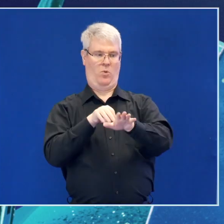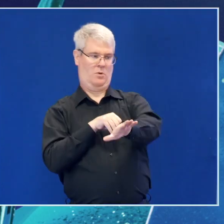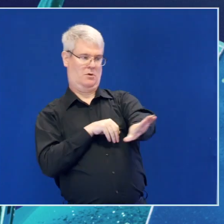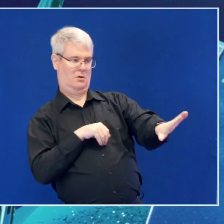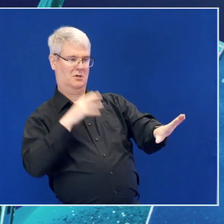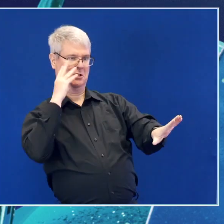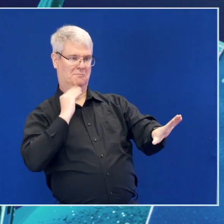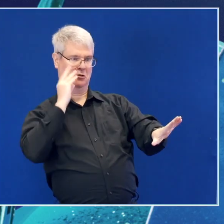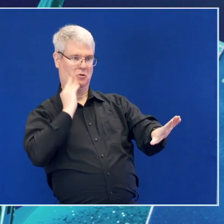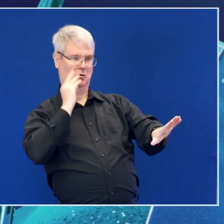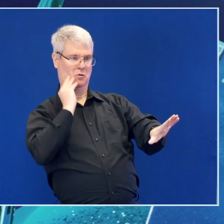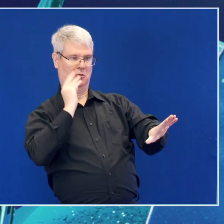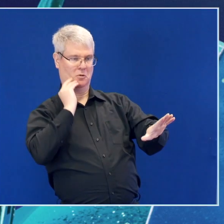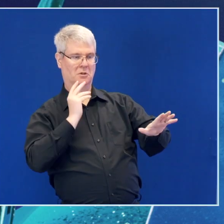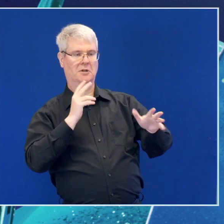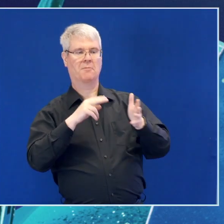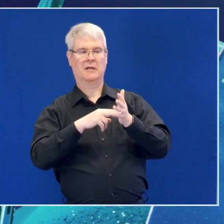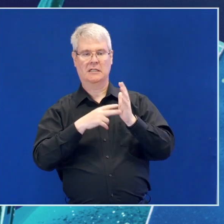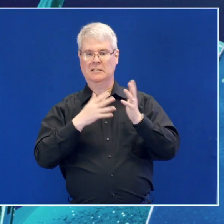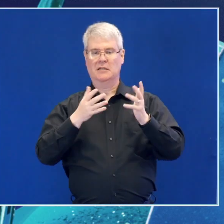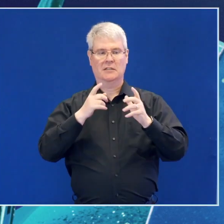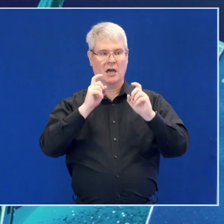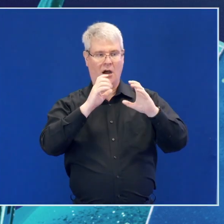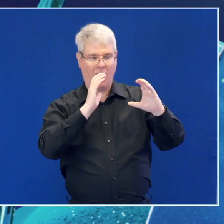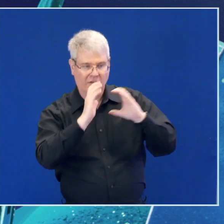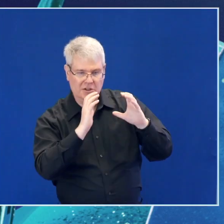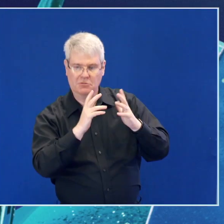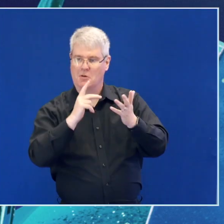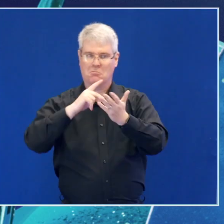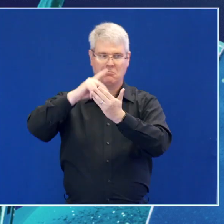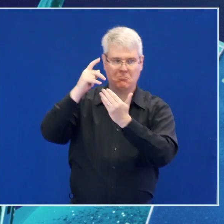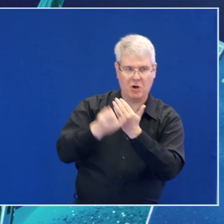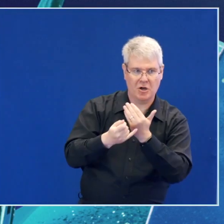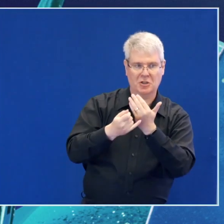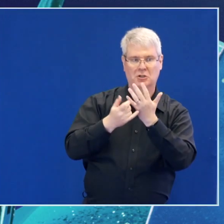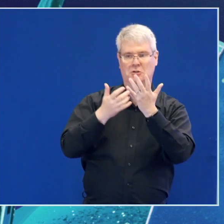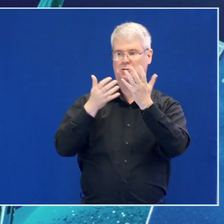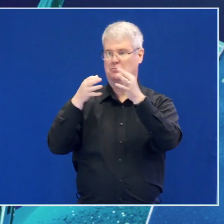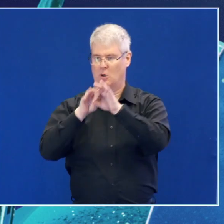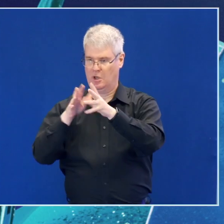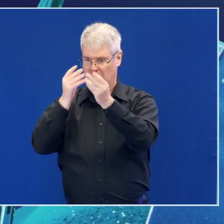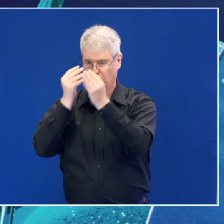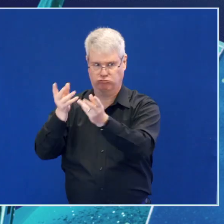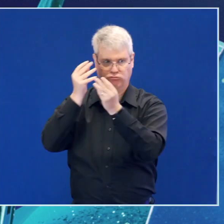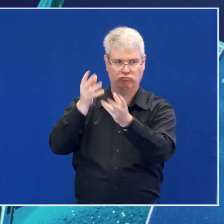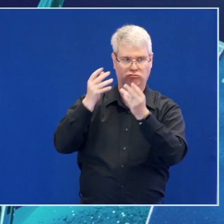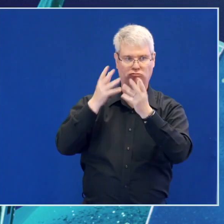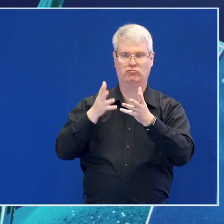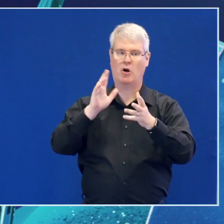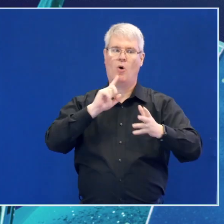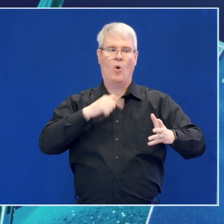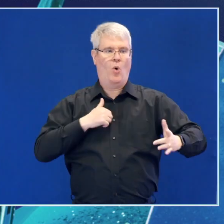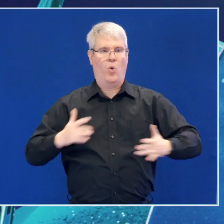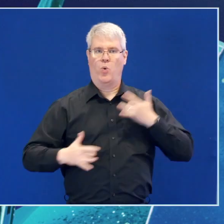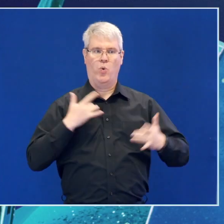and every project feel genuinely meaningful, that's what really gets me fired up. I'm so excited